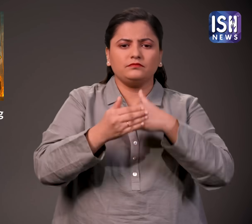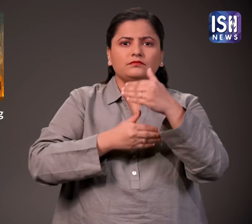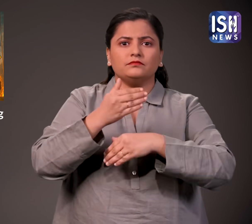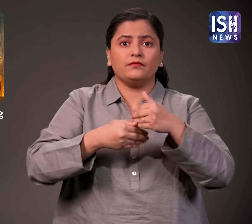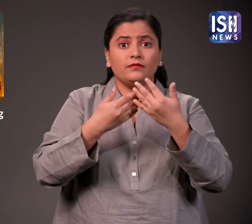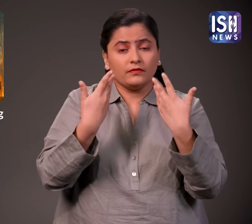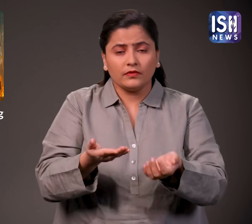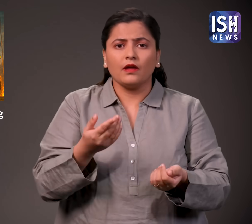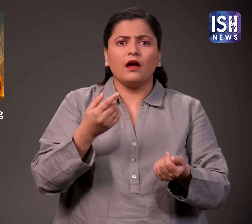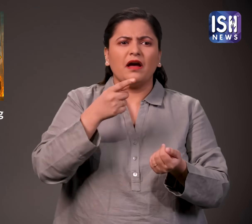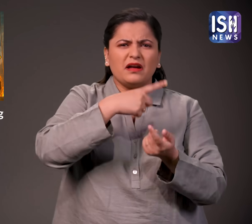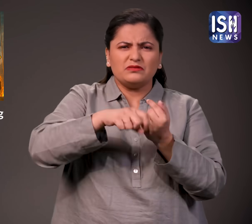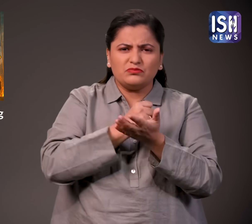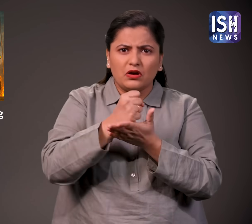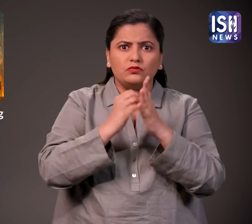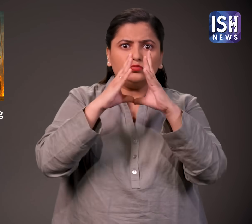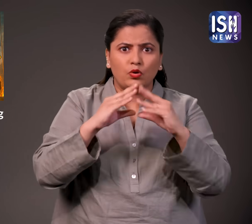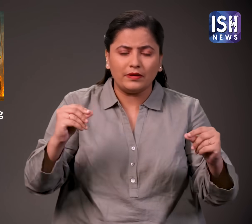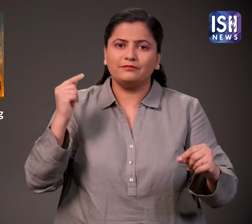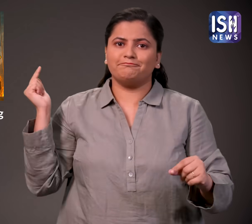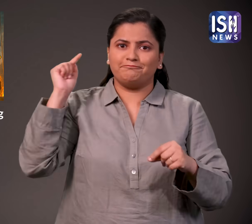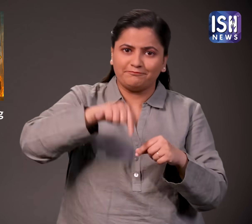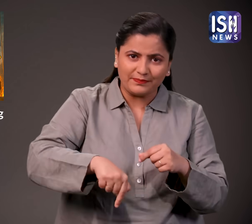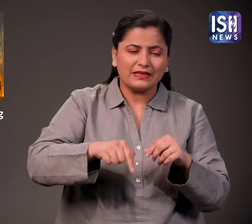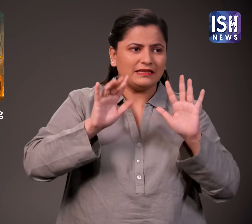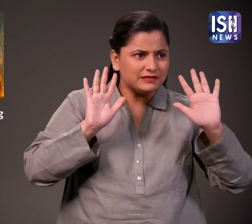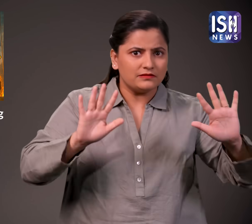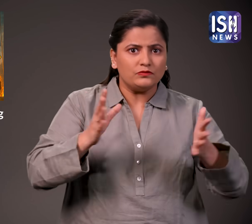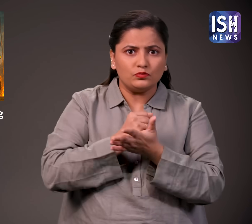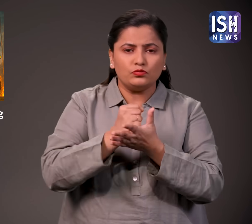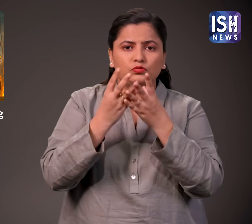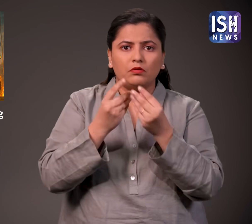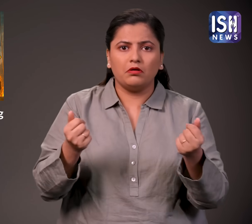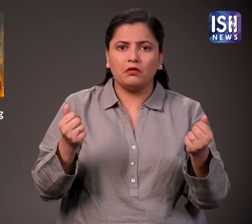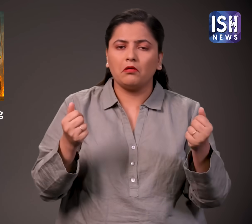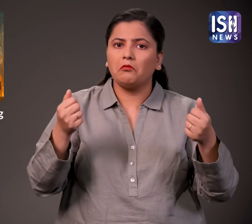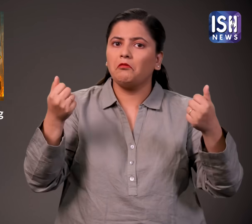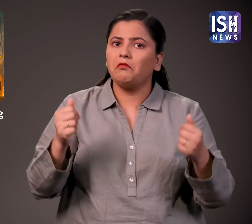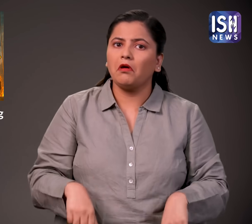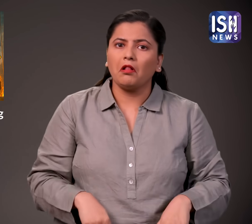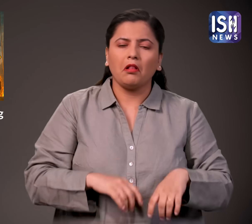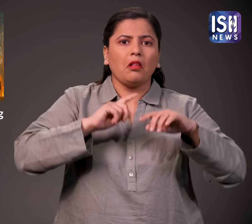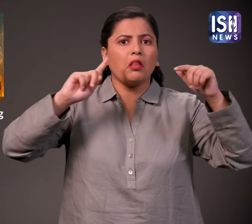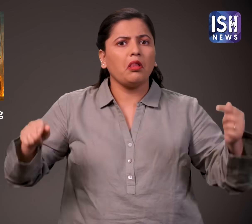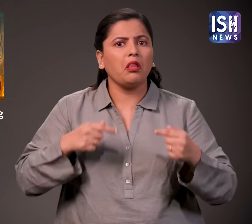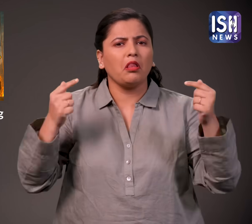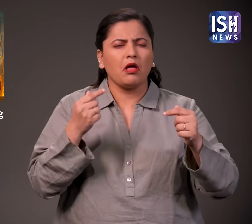People have tried to resolve it, but the dispute still continues.